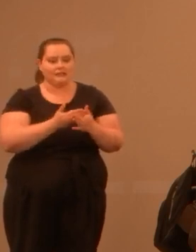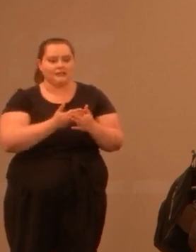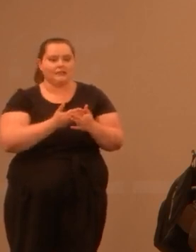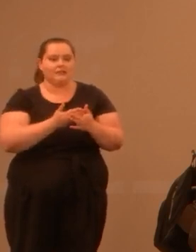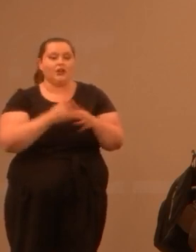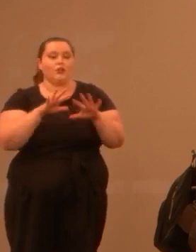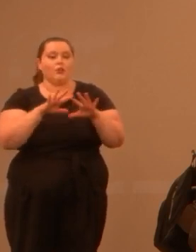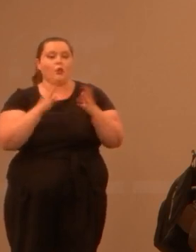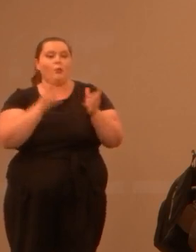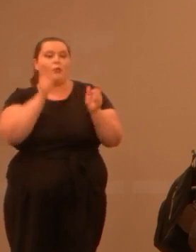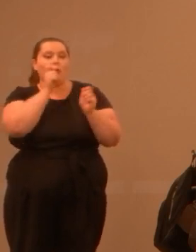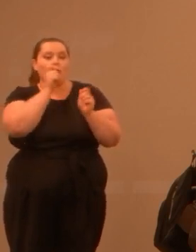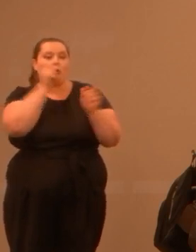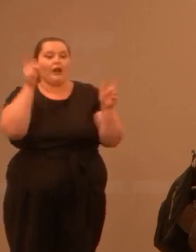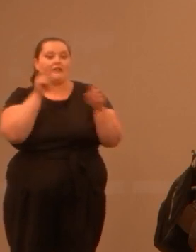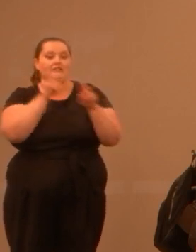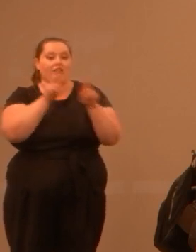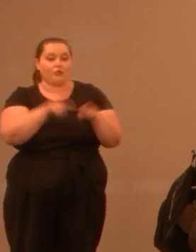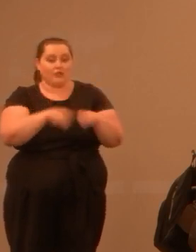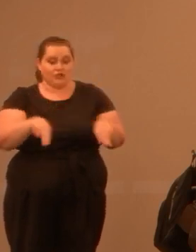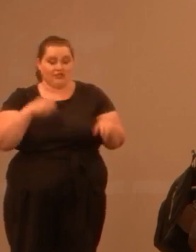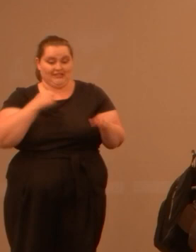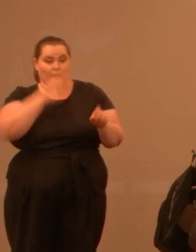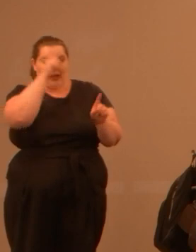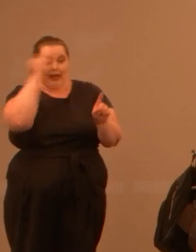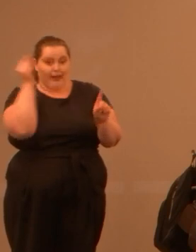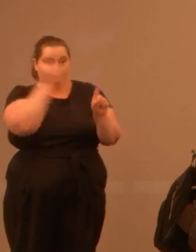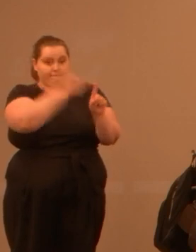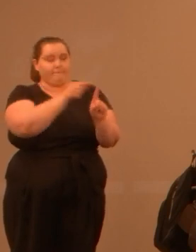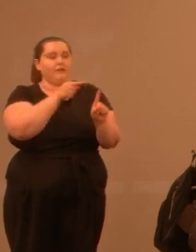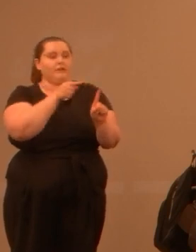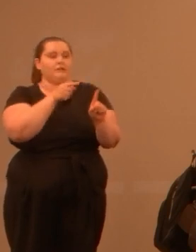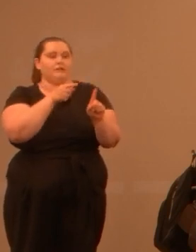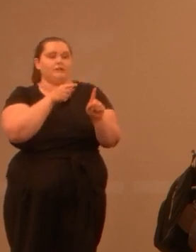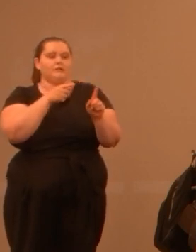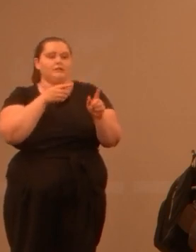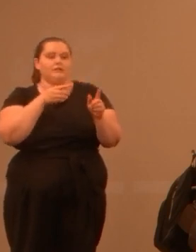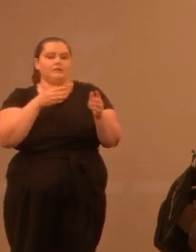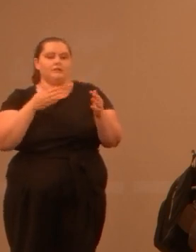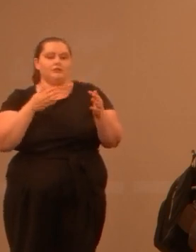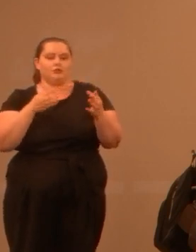Awareness Day Foundations Mission is to disrupt the culture of technology,